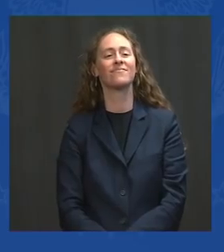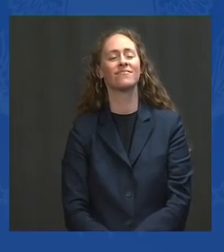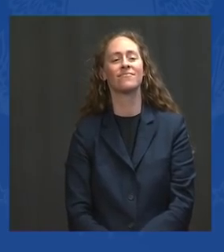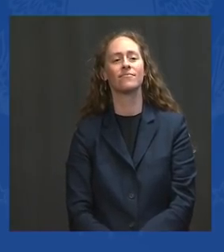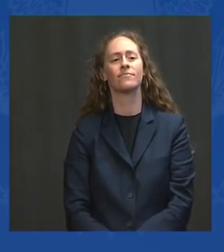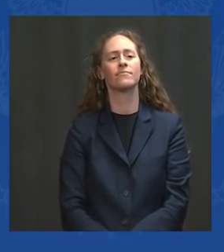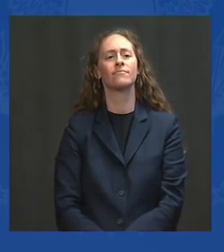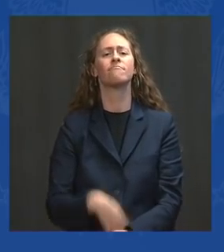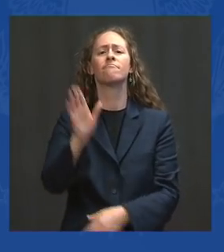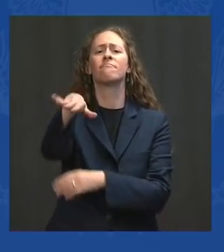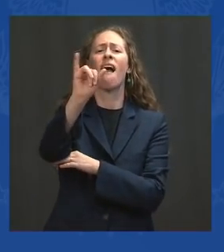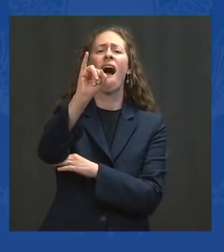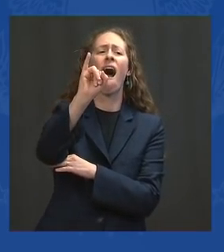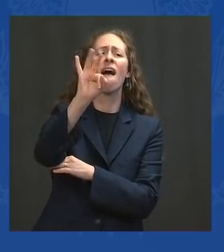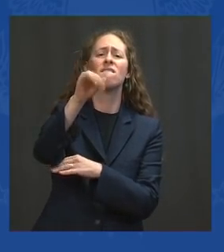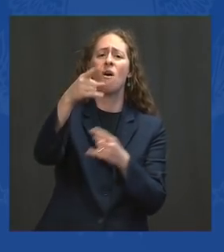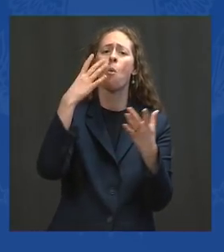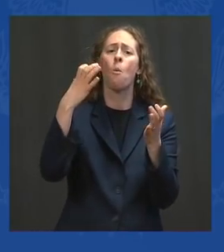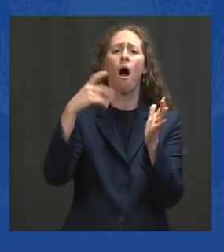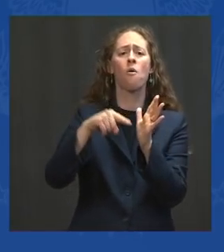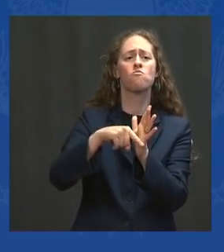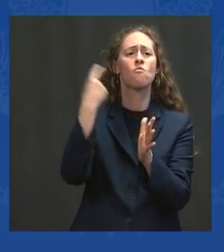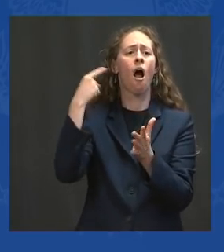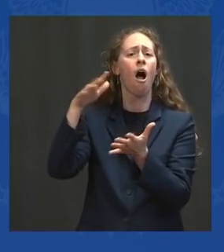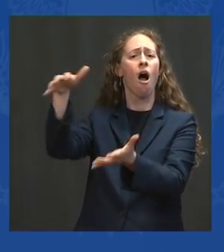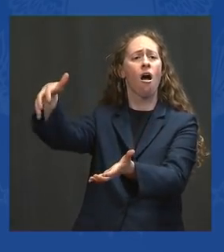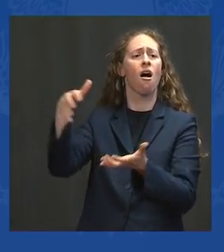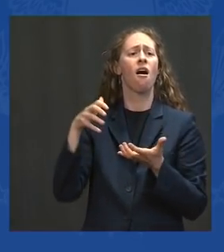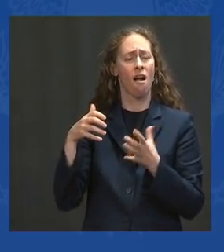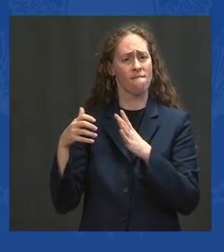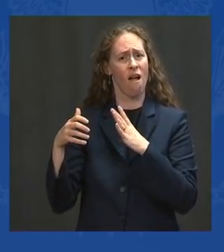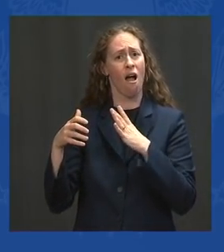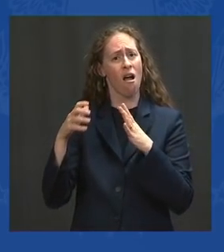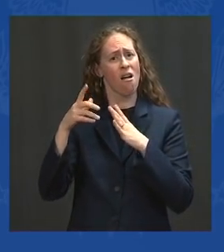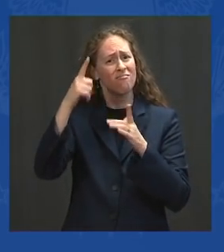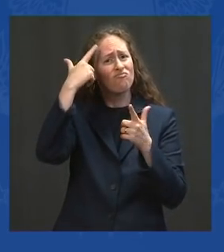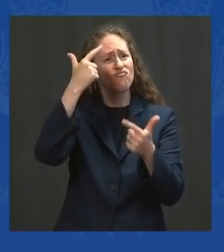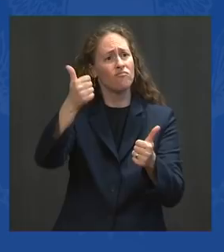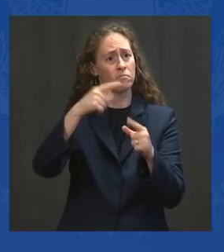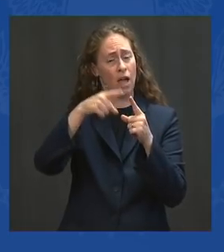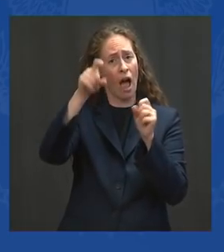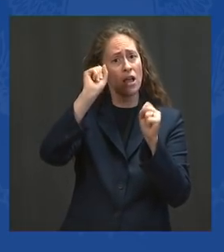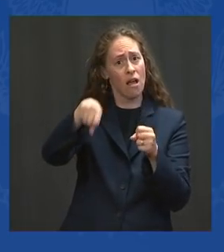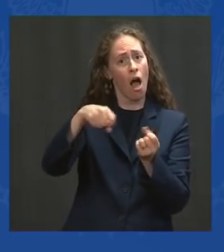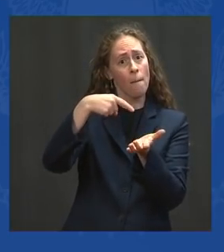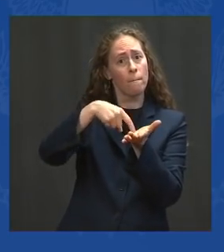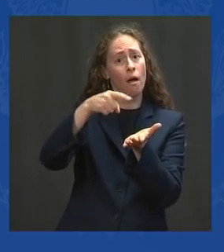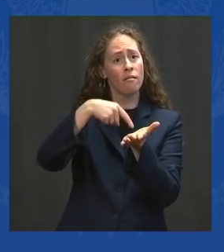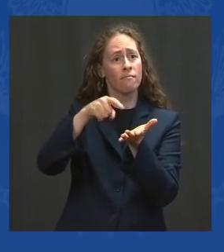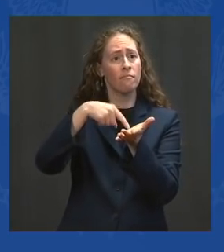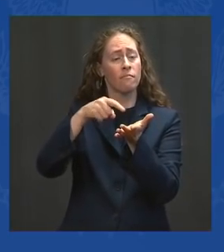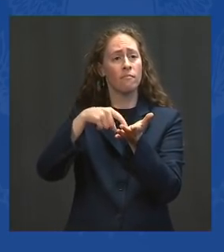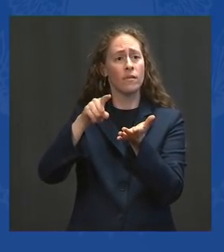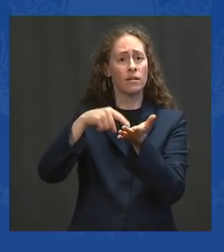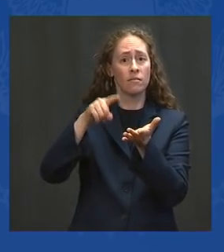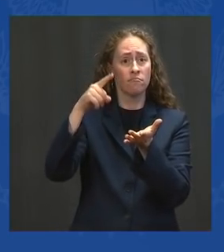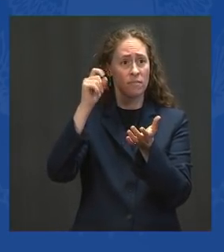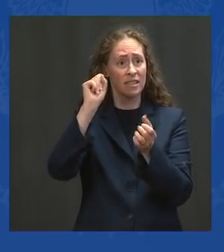this would be a monthly payment for childcare -- for -- excuse me, for your children, a tax cut.